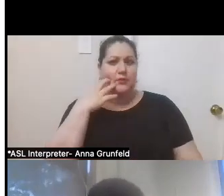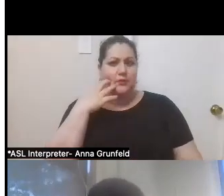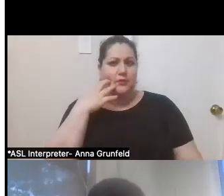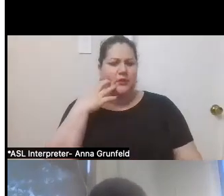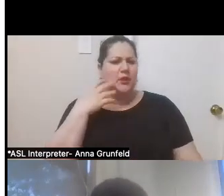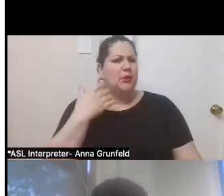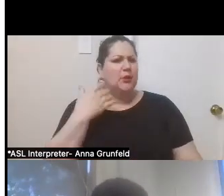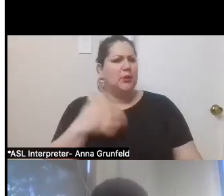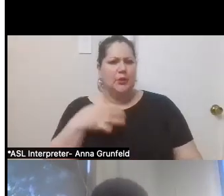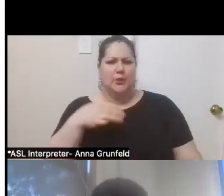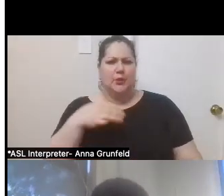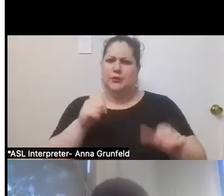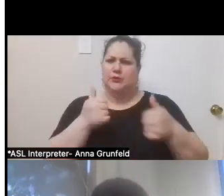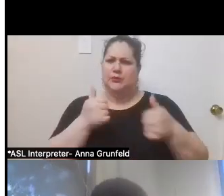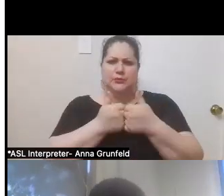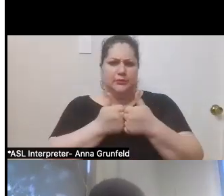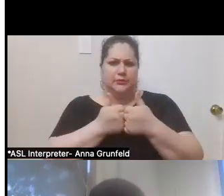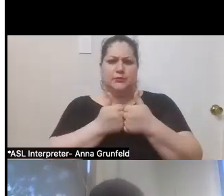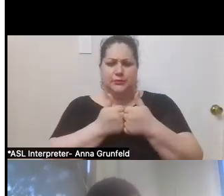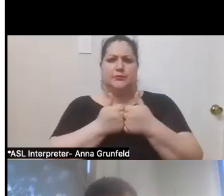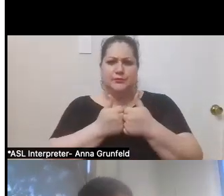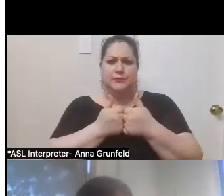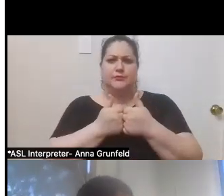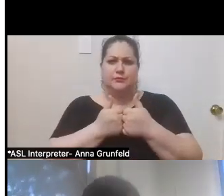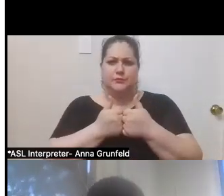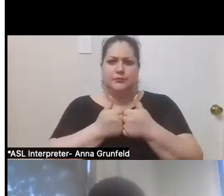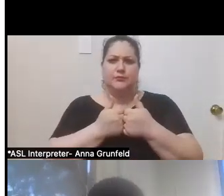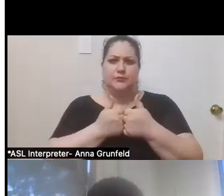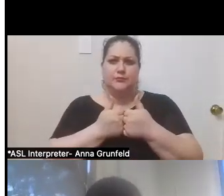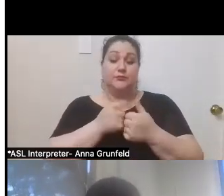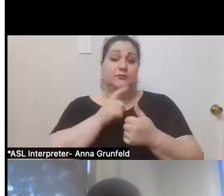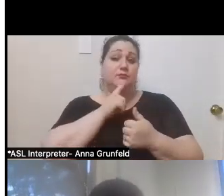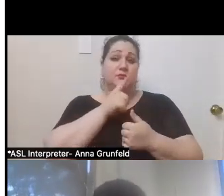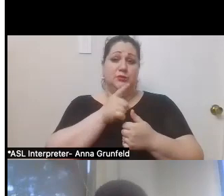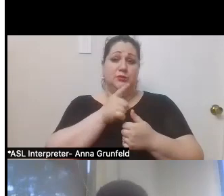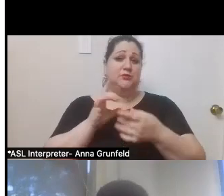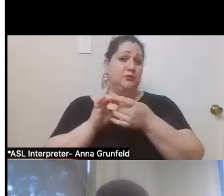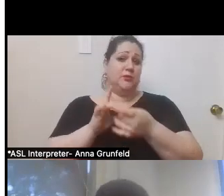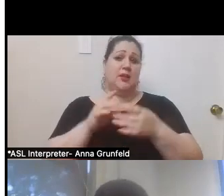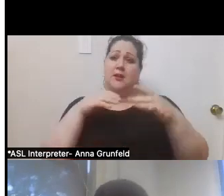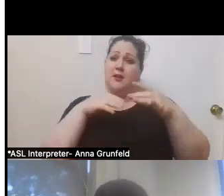And it was really about access to medical care.